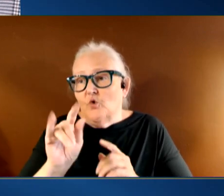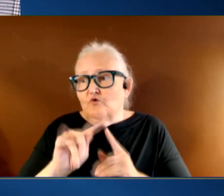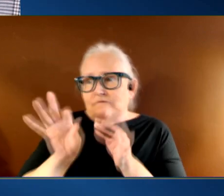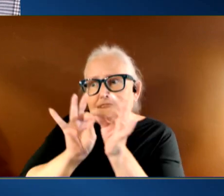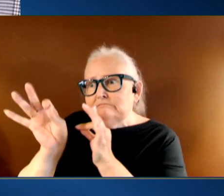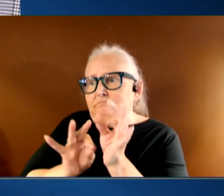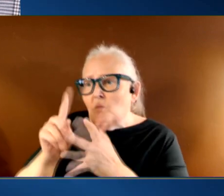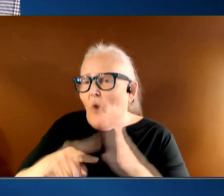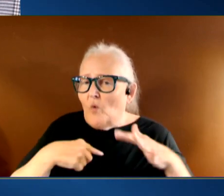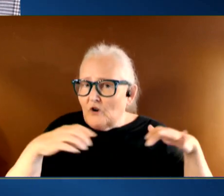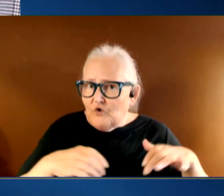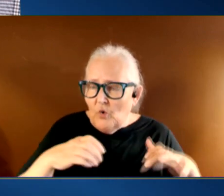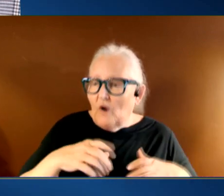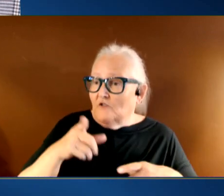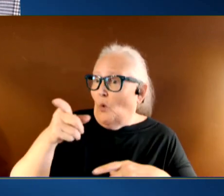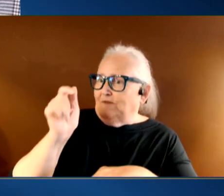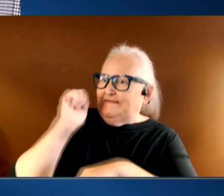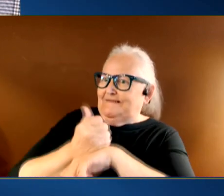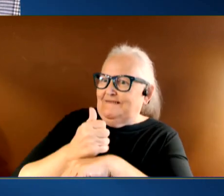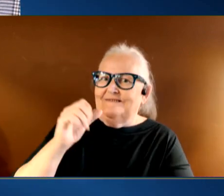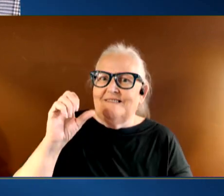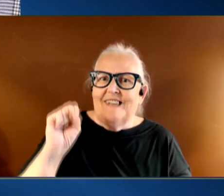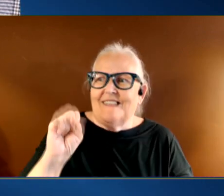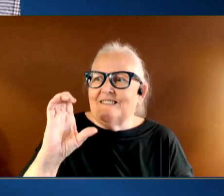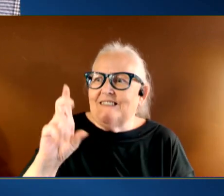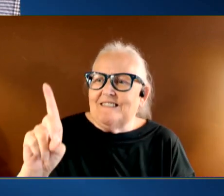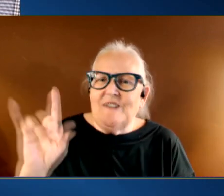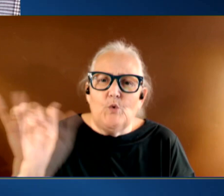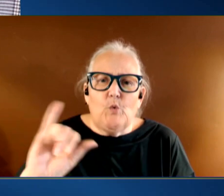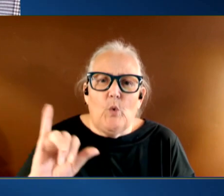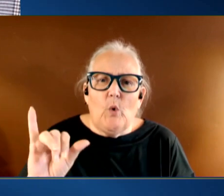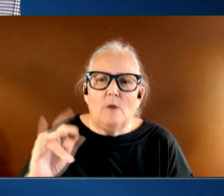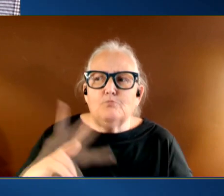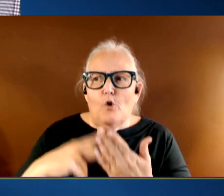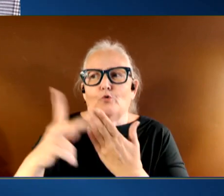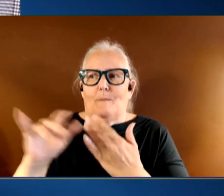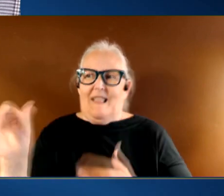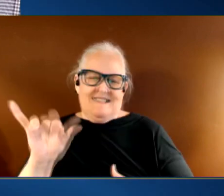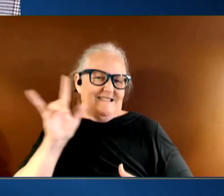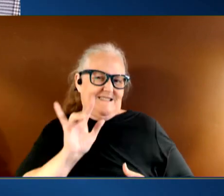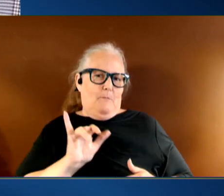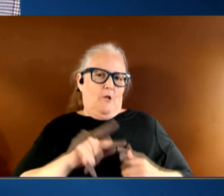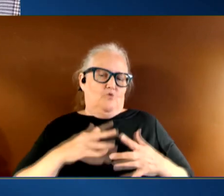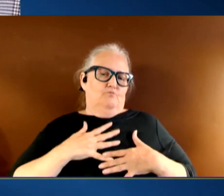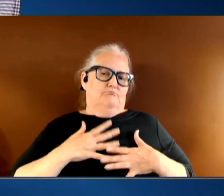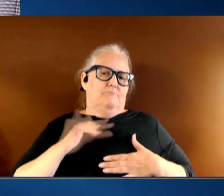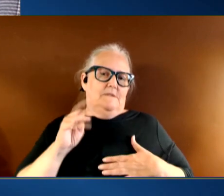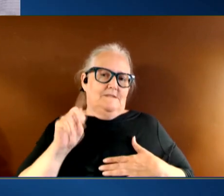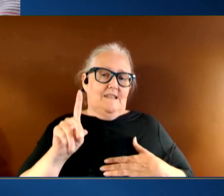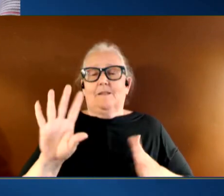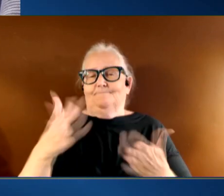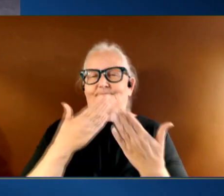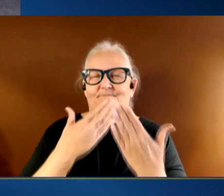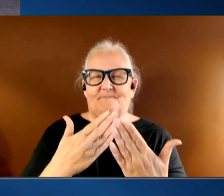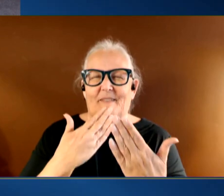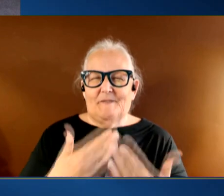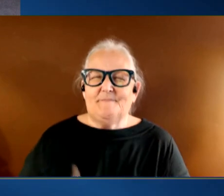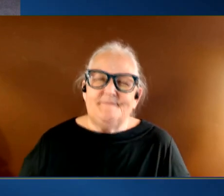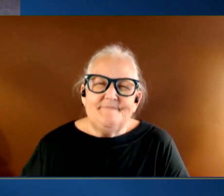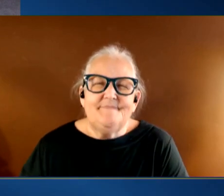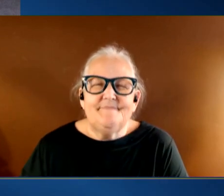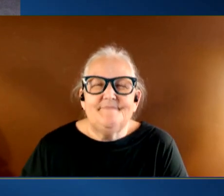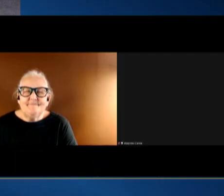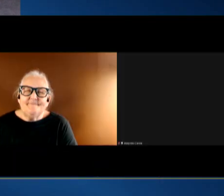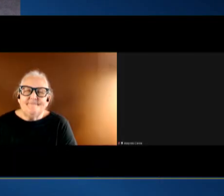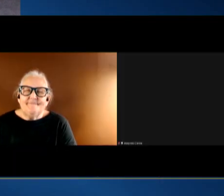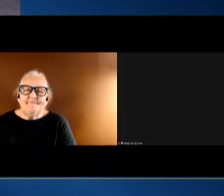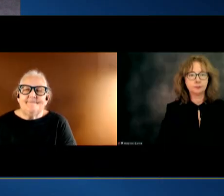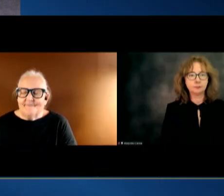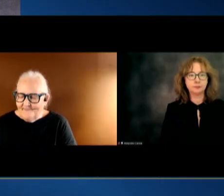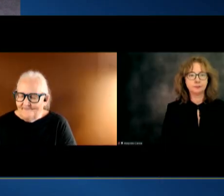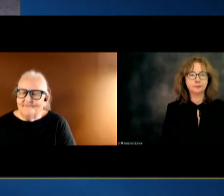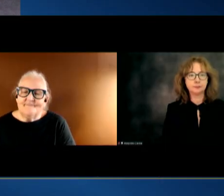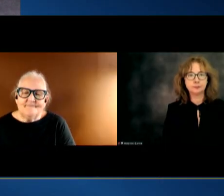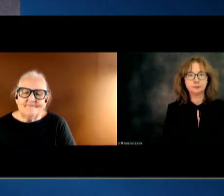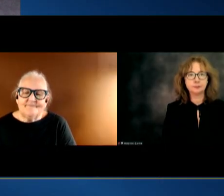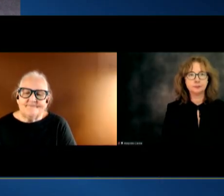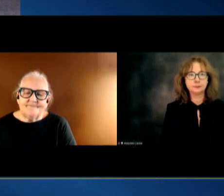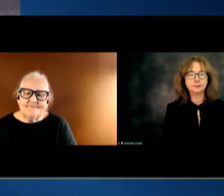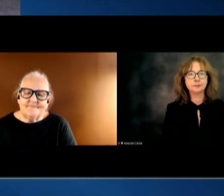SCDC programs in building tools like the ones that we have in Indiana. Thank you.